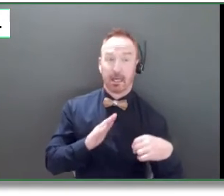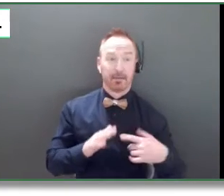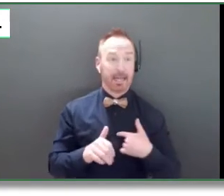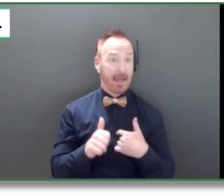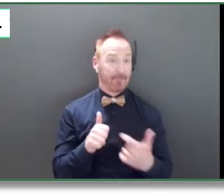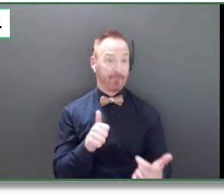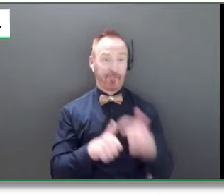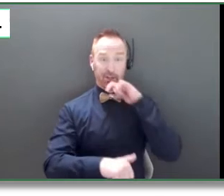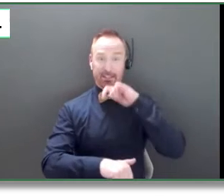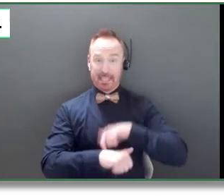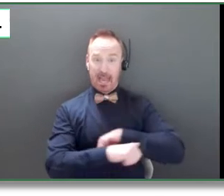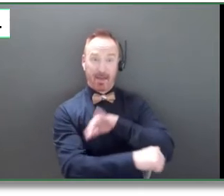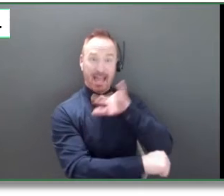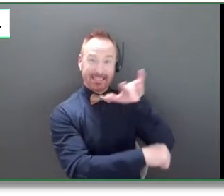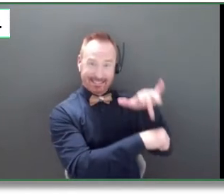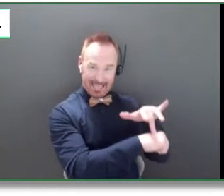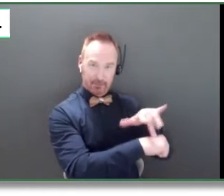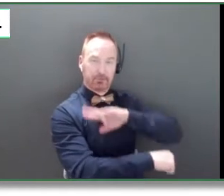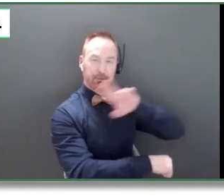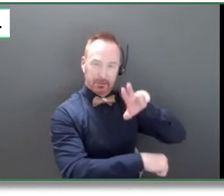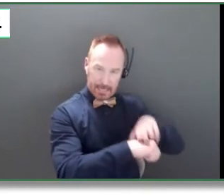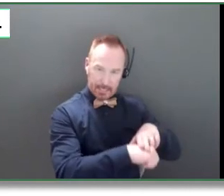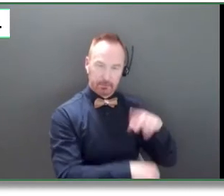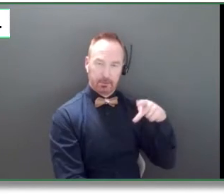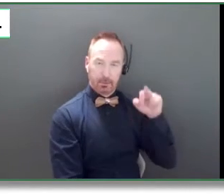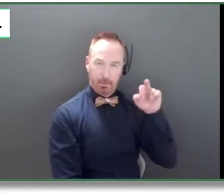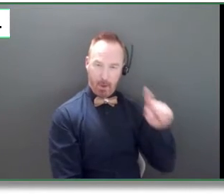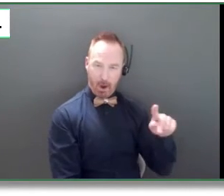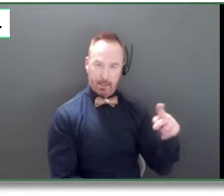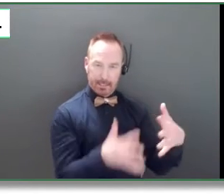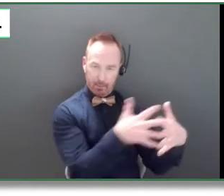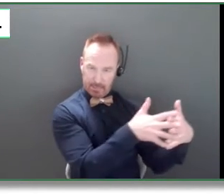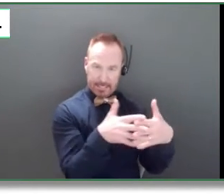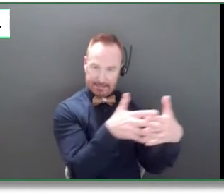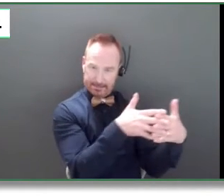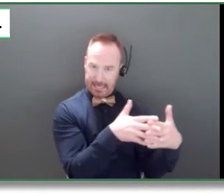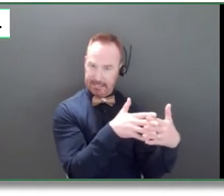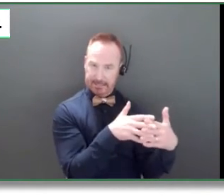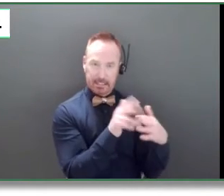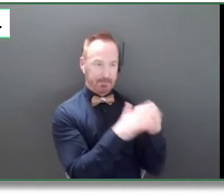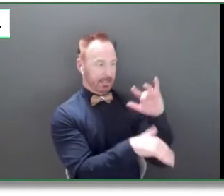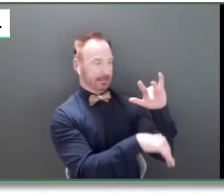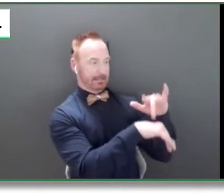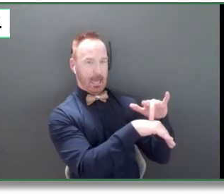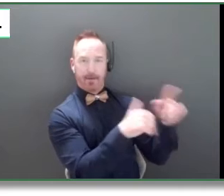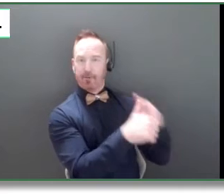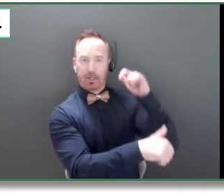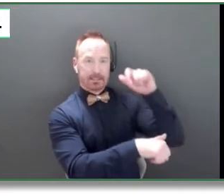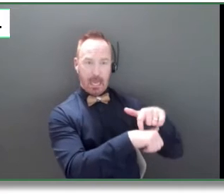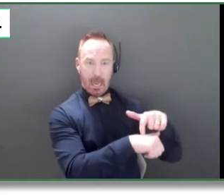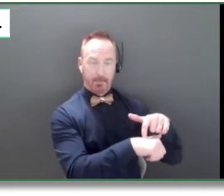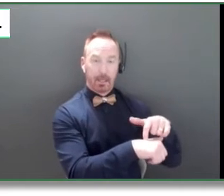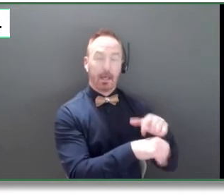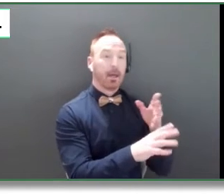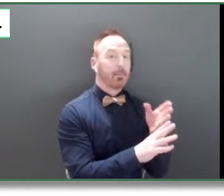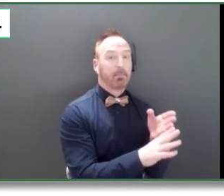national park in the US and before I even entered I encountered